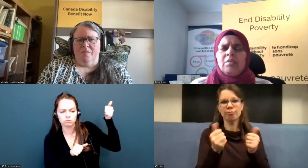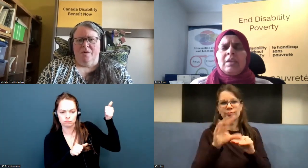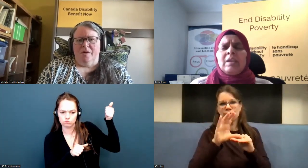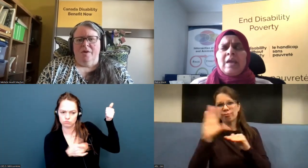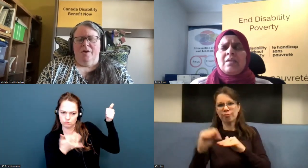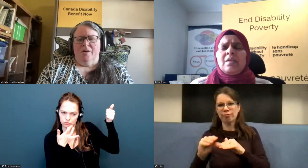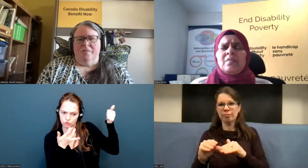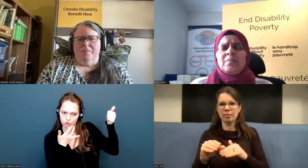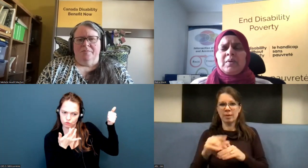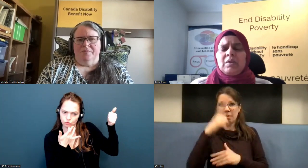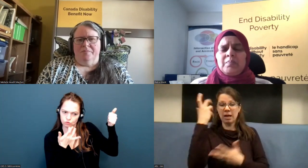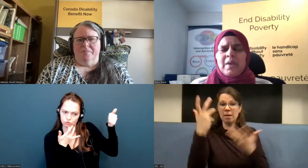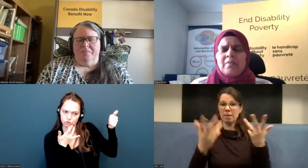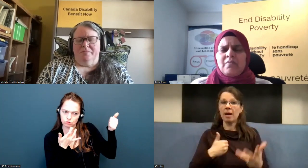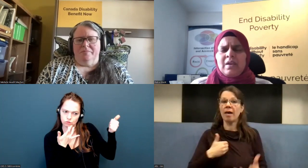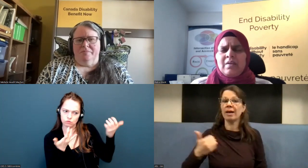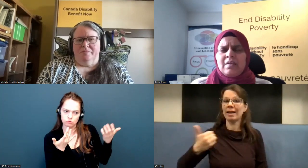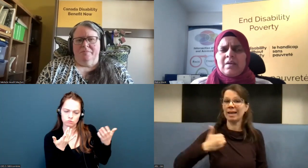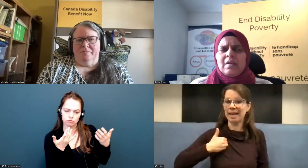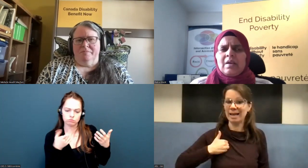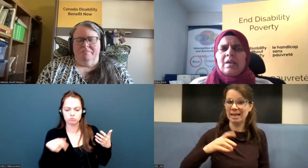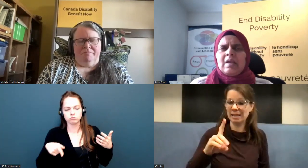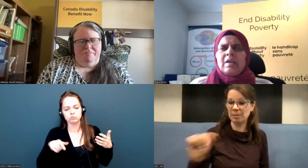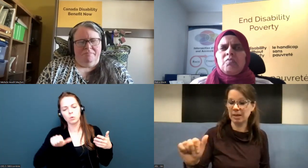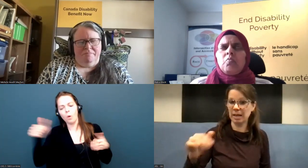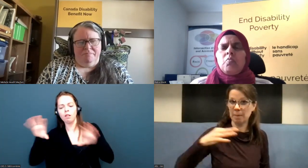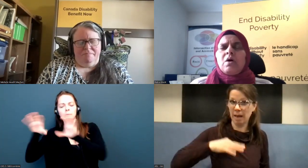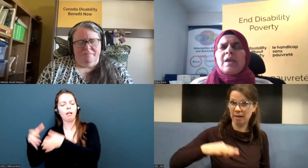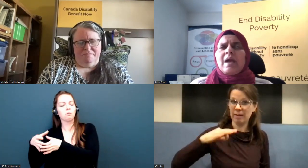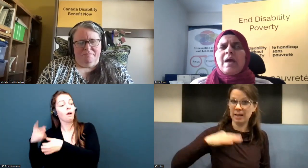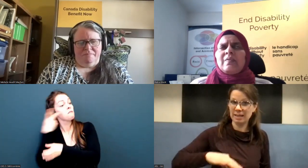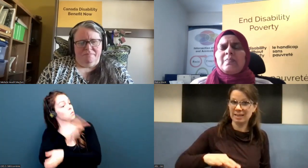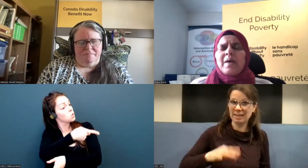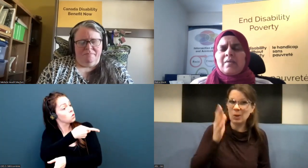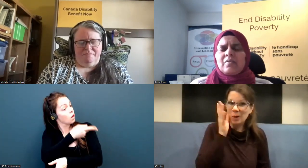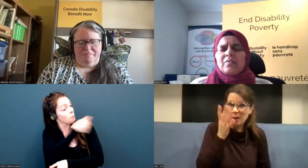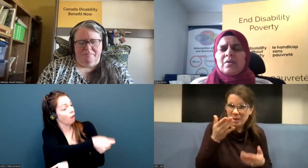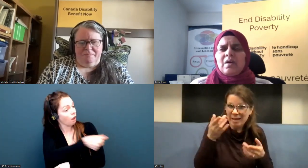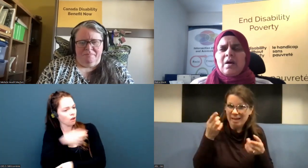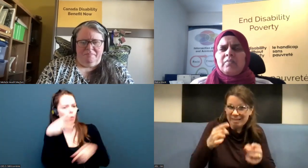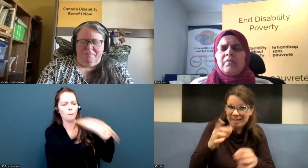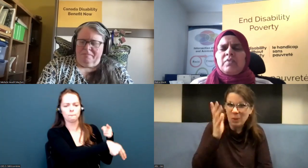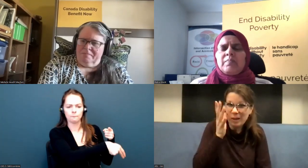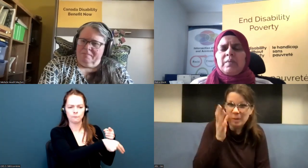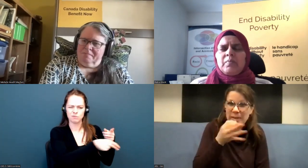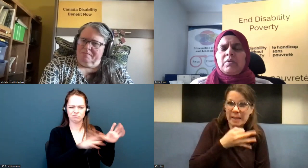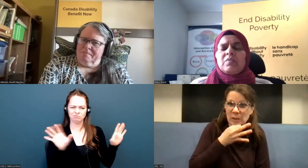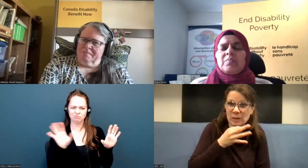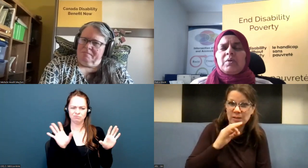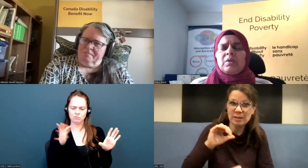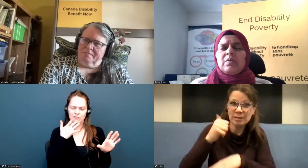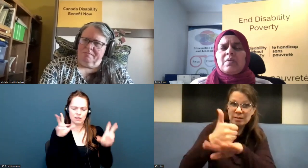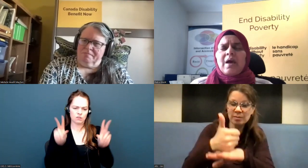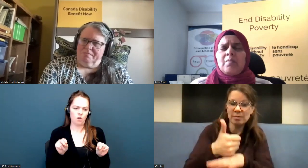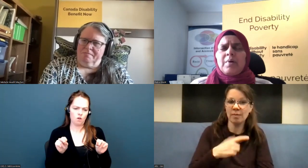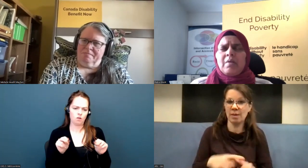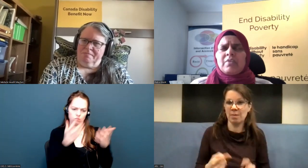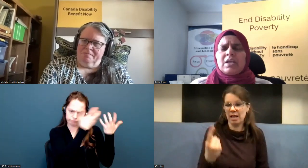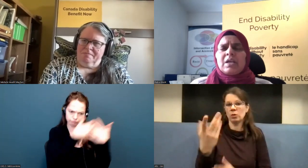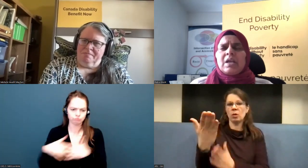THE CANADA DISABILITY BENEFIT IS ONE ASPECT OF LIFTING PEOPLE WITH DISABILITIES OUT OF POVERTY.